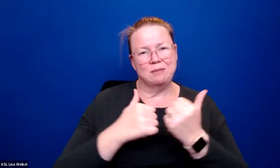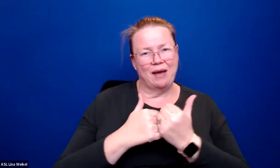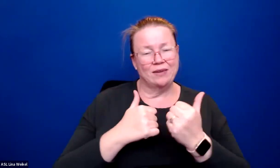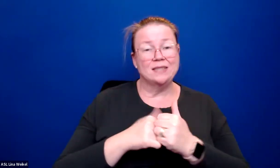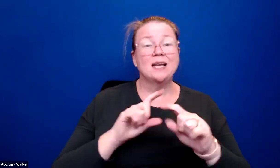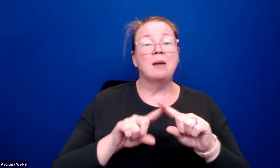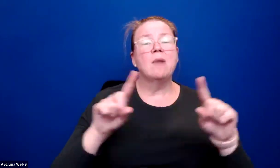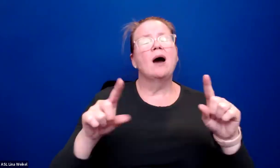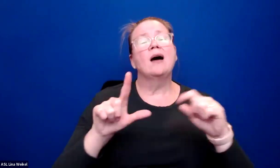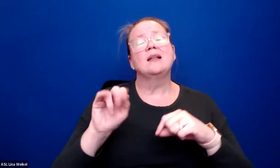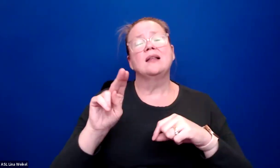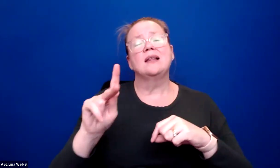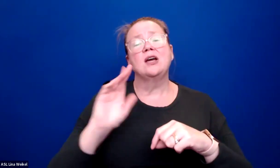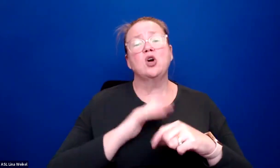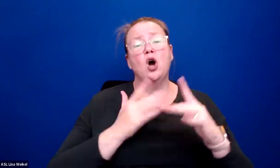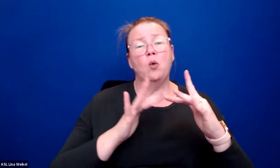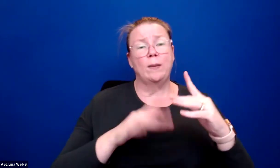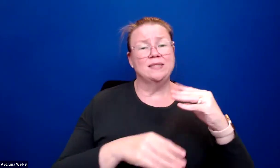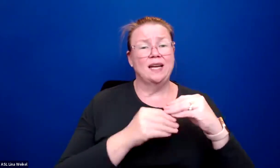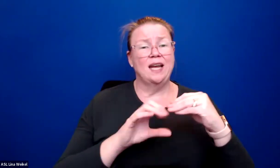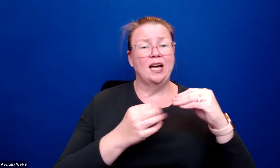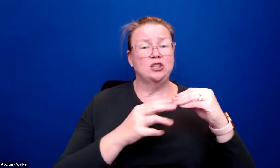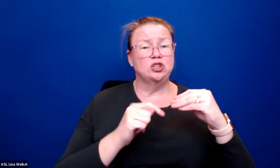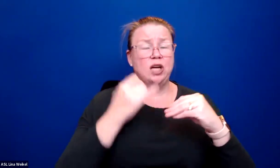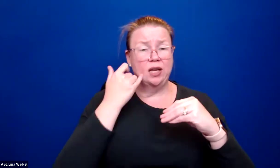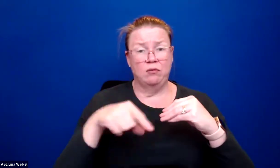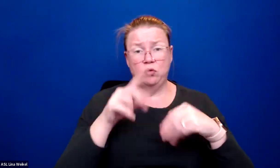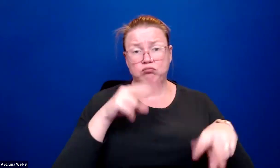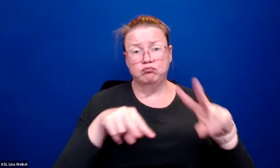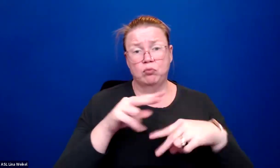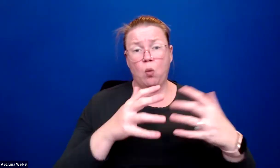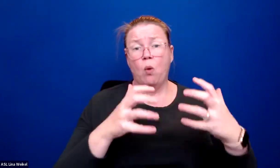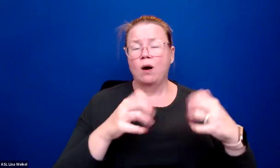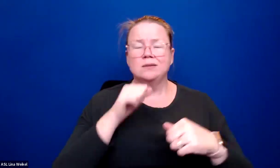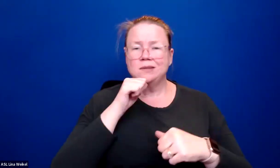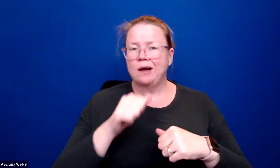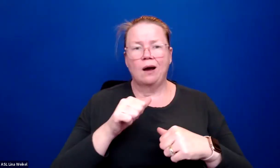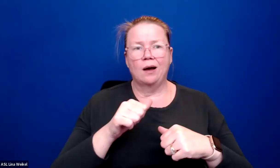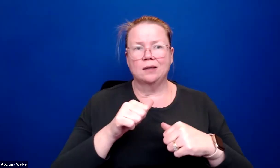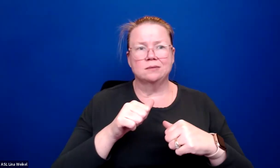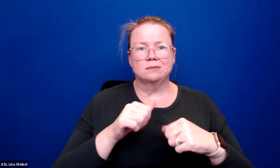Kendra Brown: I'll put the link to our website in the chat in case anybody wants to check it out. There's not a ton on there yet, since we haven't